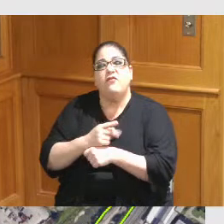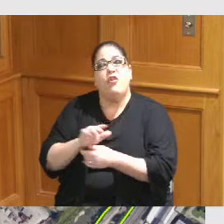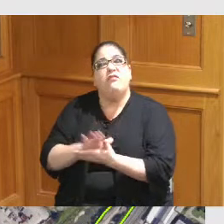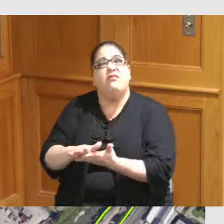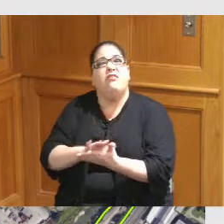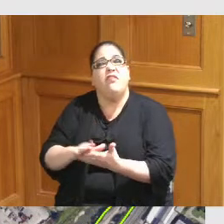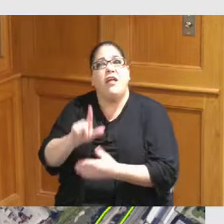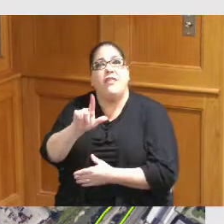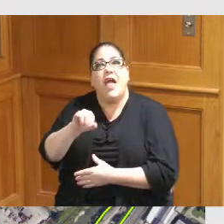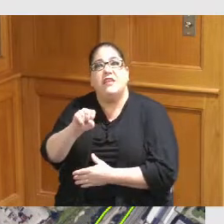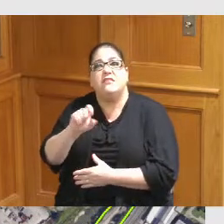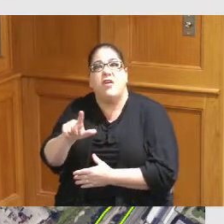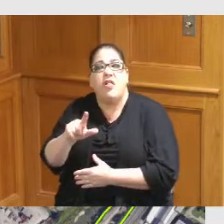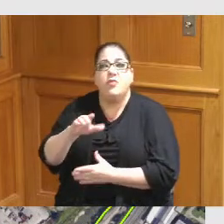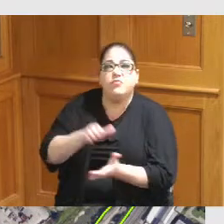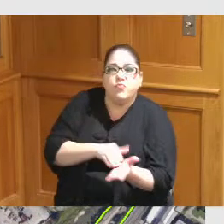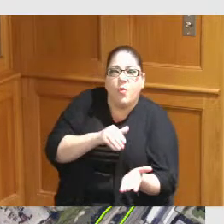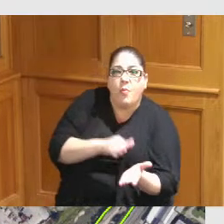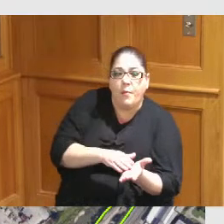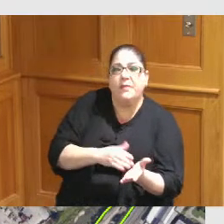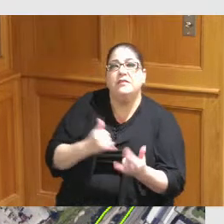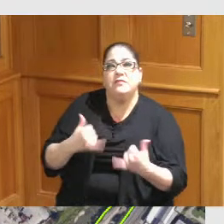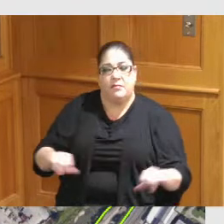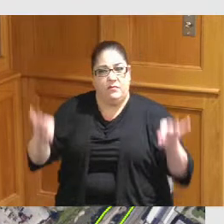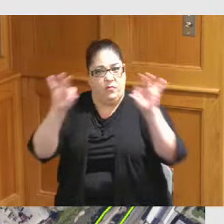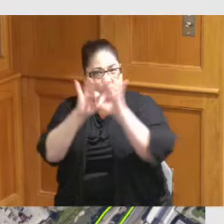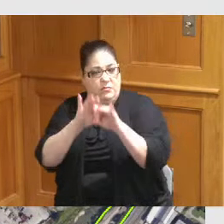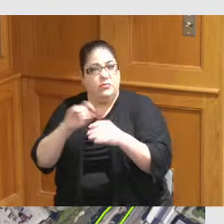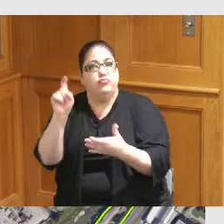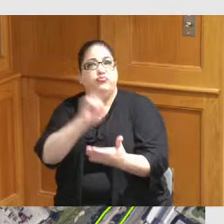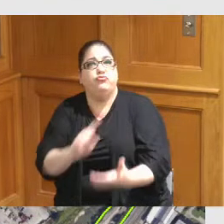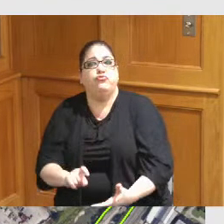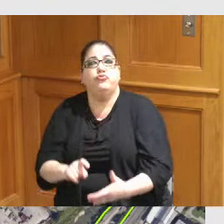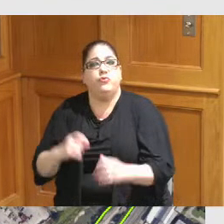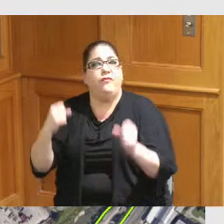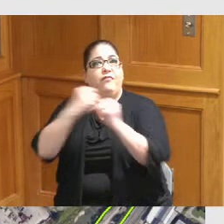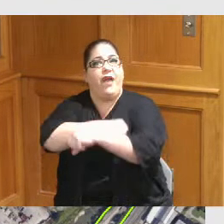Lysol and soaps which are still critical products to fight acute diseases like Covid and flu